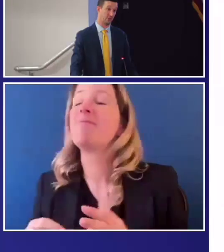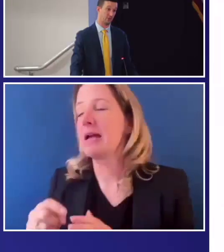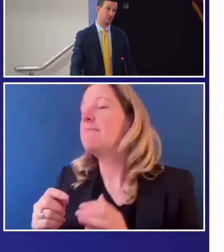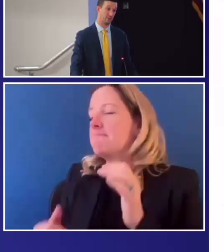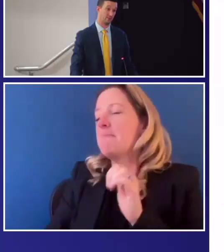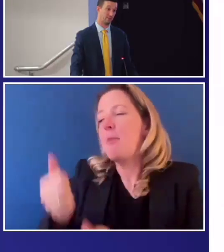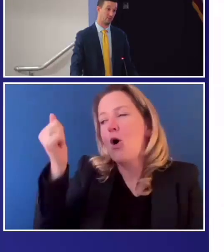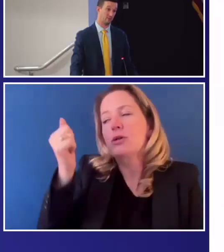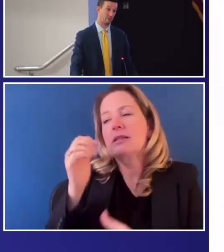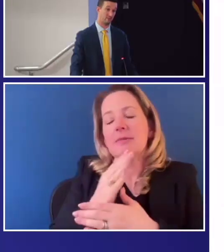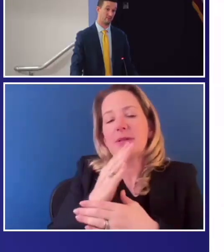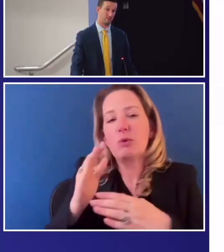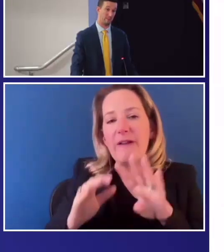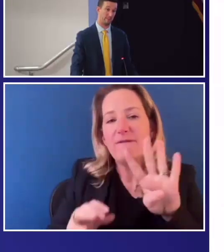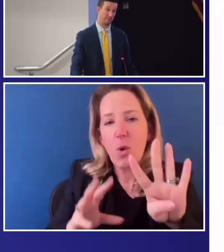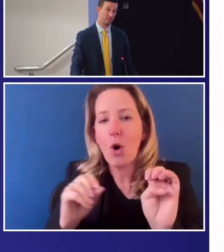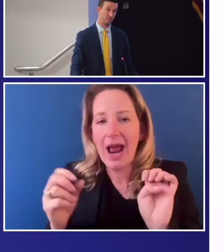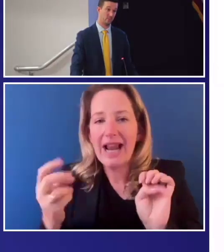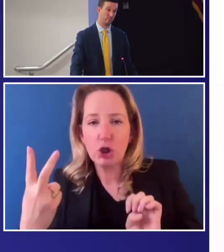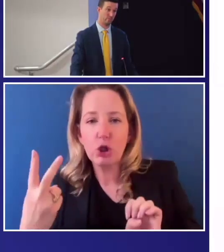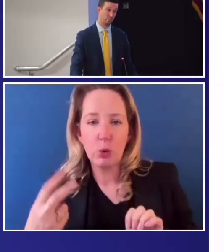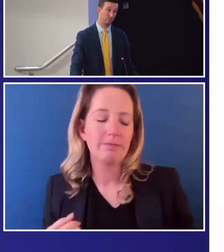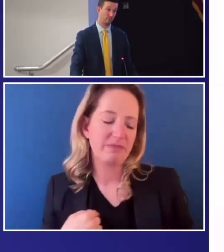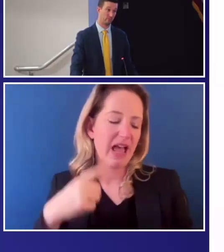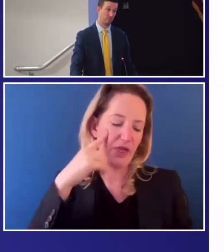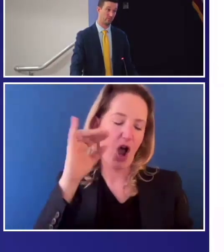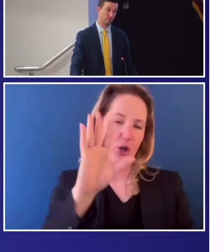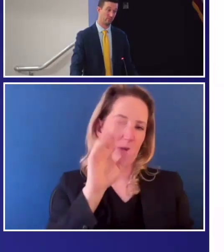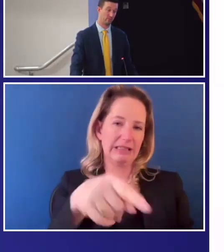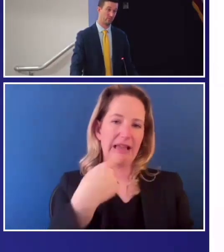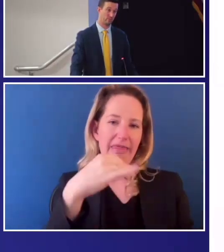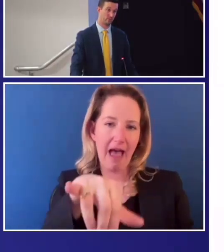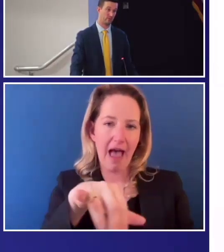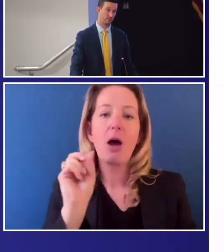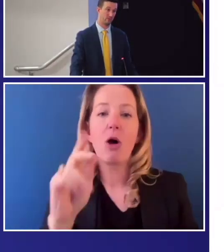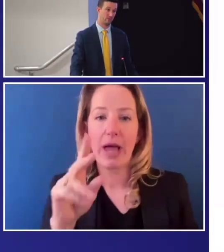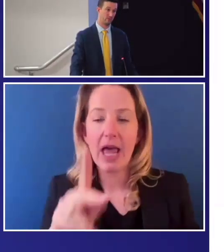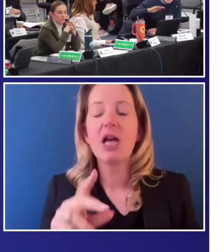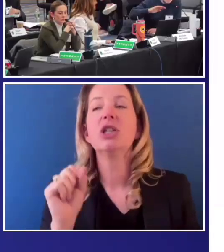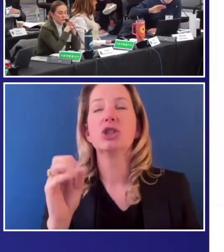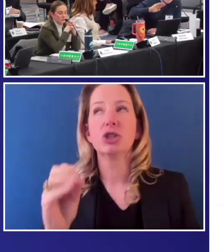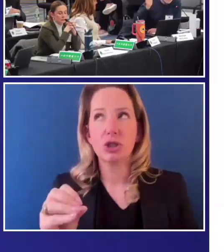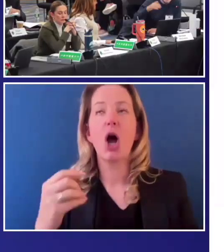Okay. That's -- I thought that you might say that. So we, we really need to get far